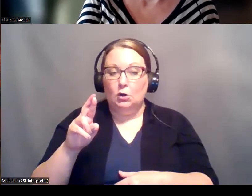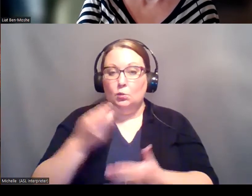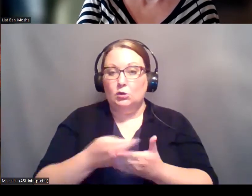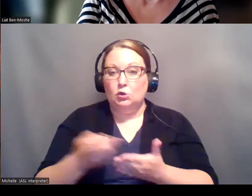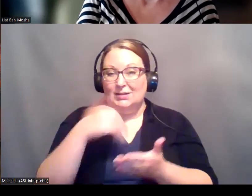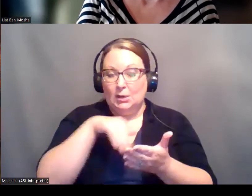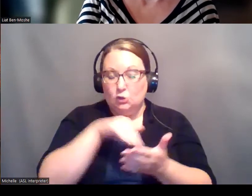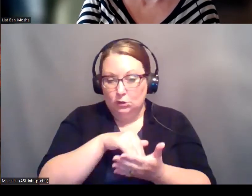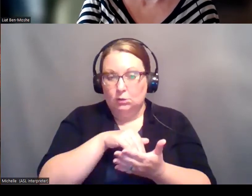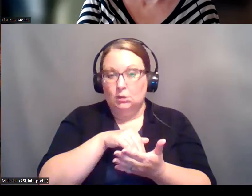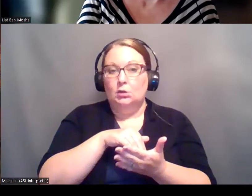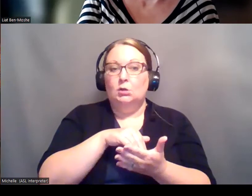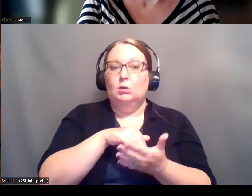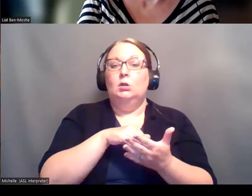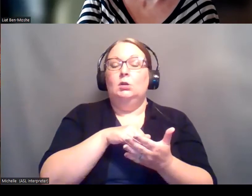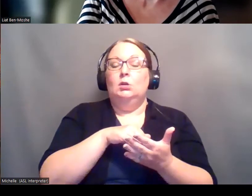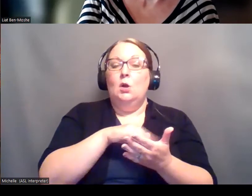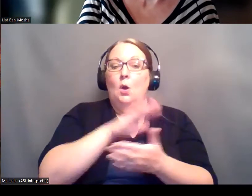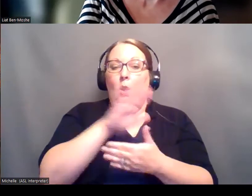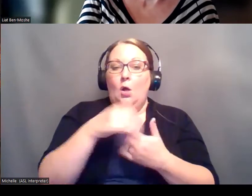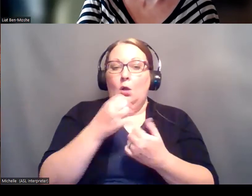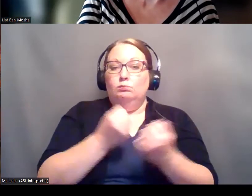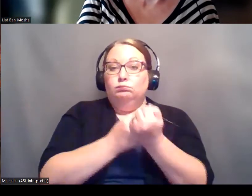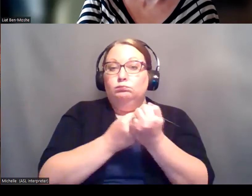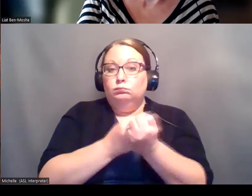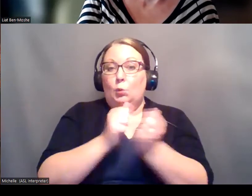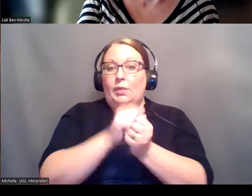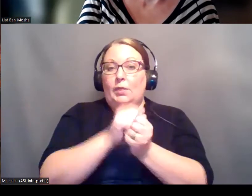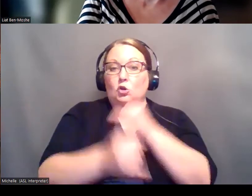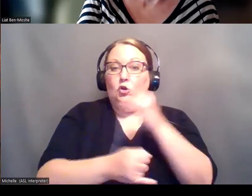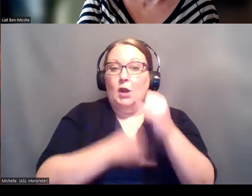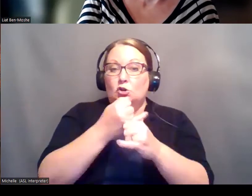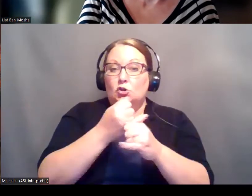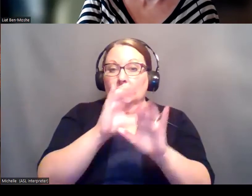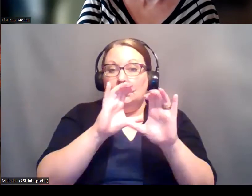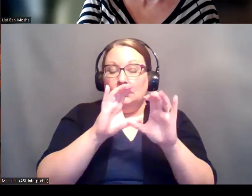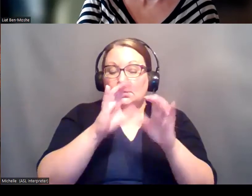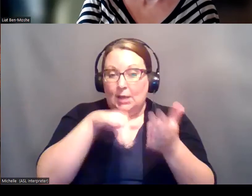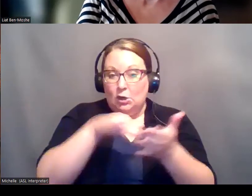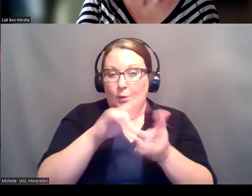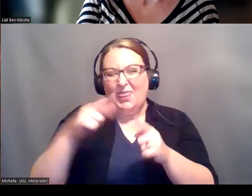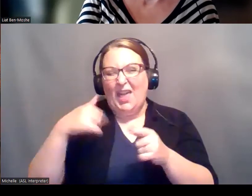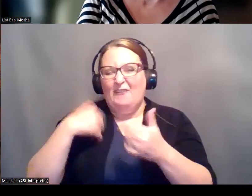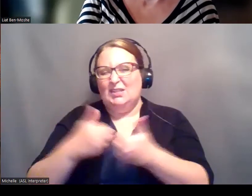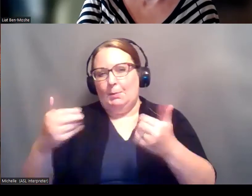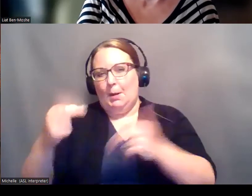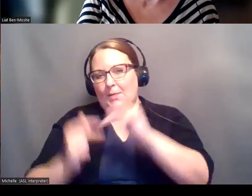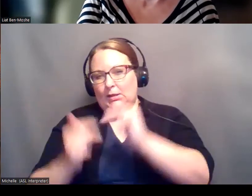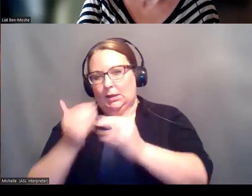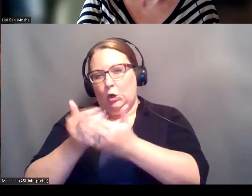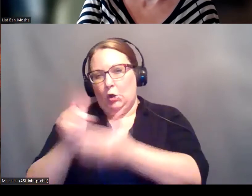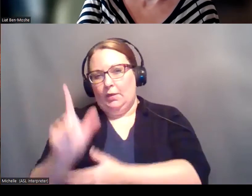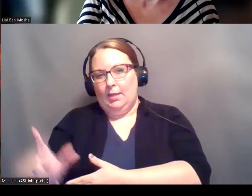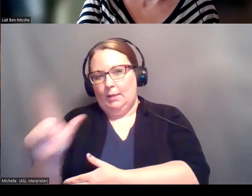and is also in solidarity with the International Center, but they have their own building by the library on campus.